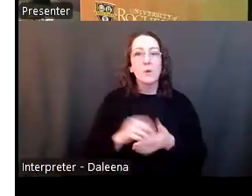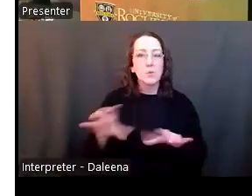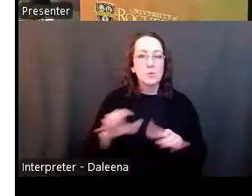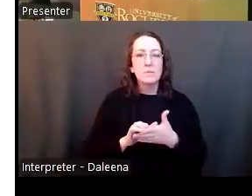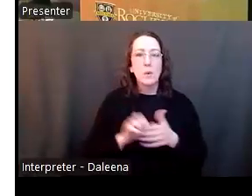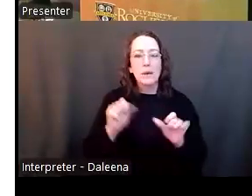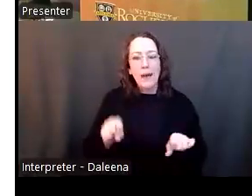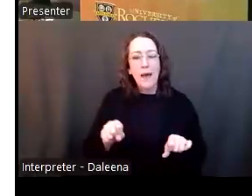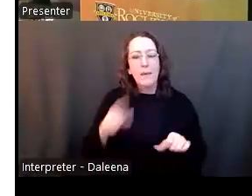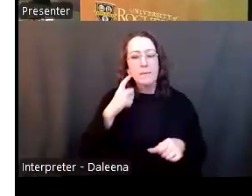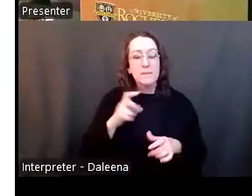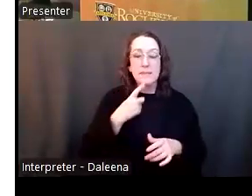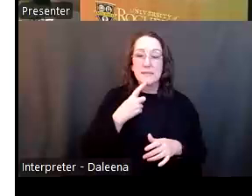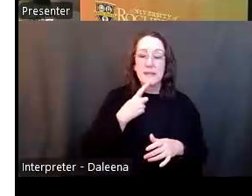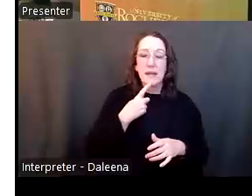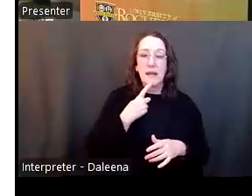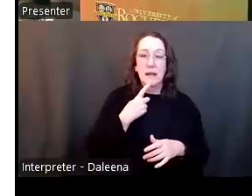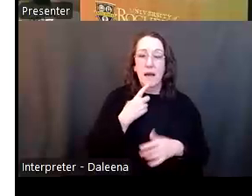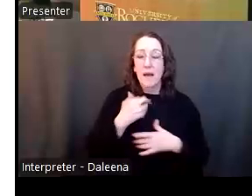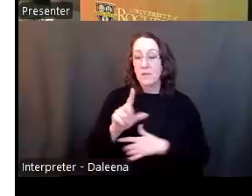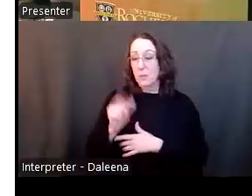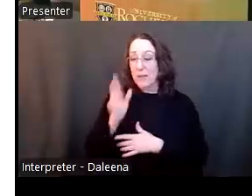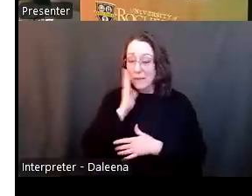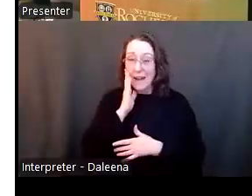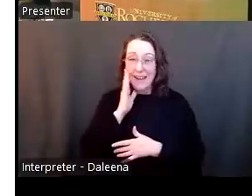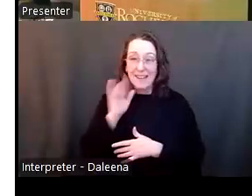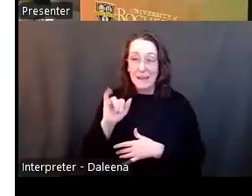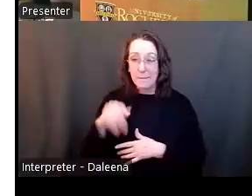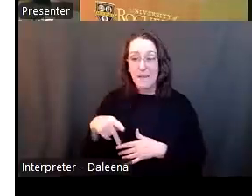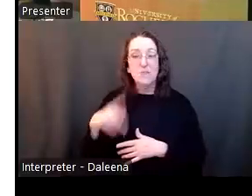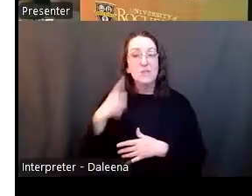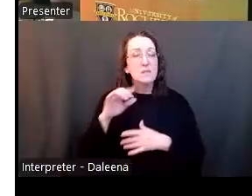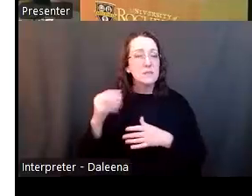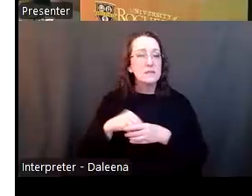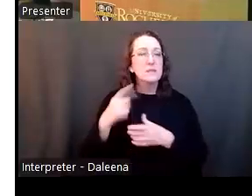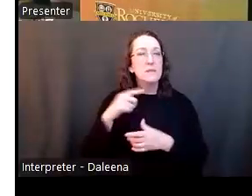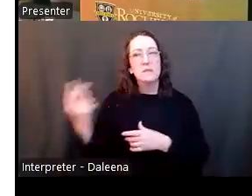because we can say um we only have 20 beds on the inpatient 192 Unit 10 on the other unit so